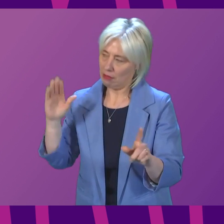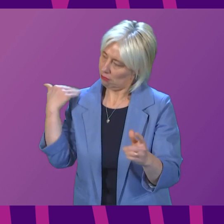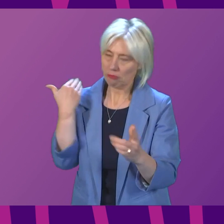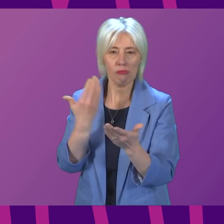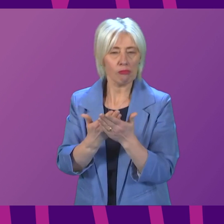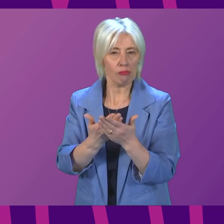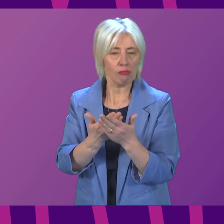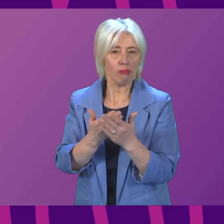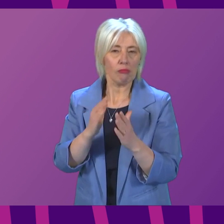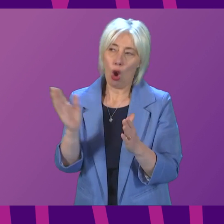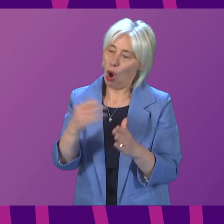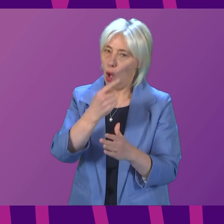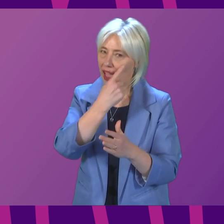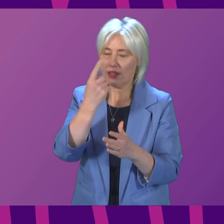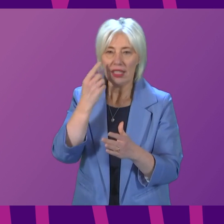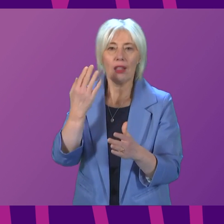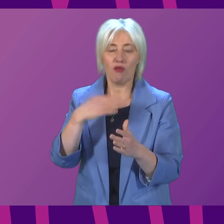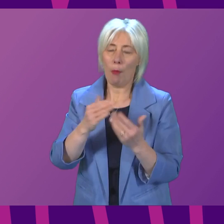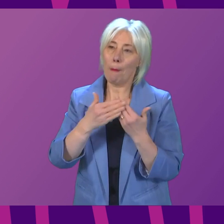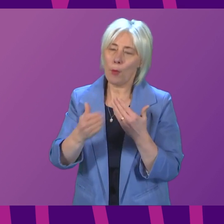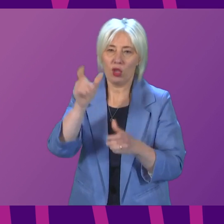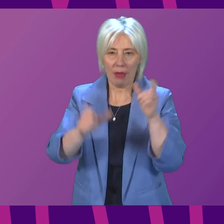according to all evidence, we are backed by the majority of people in Scotland.